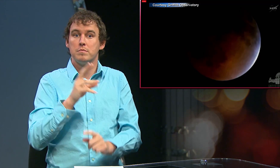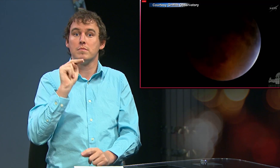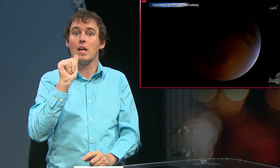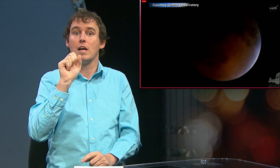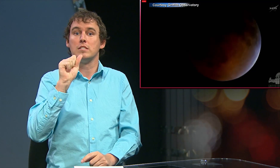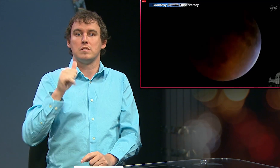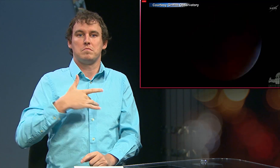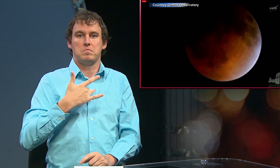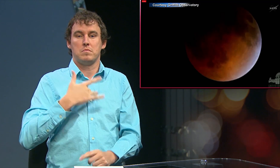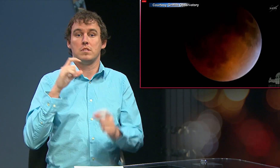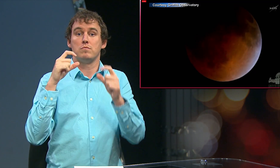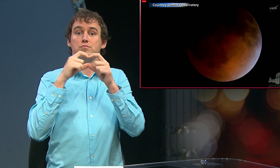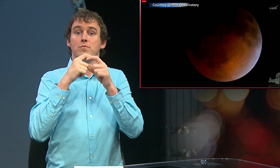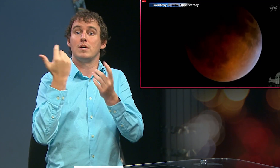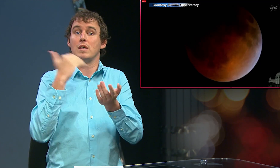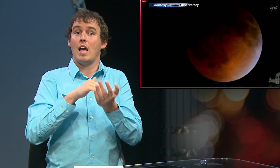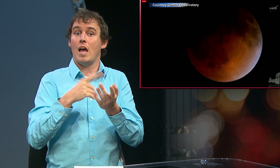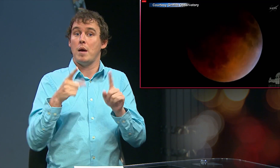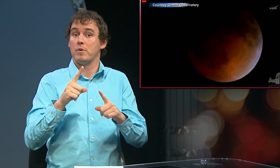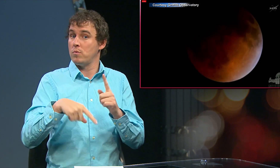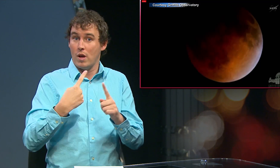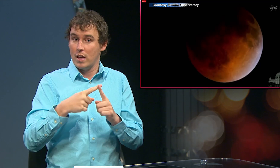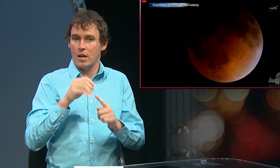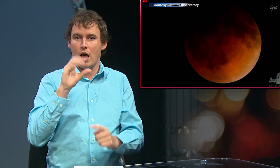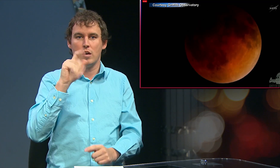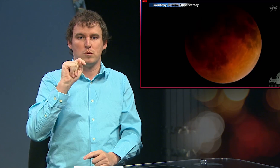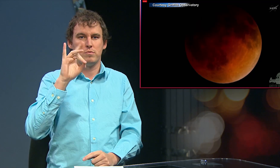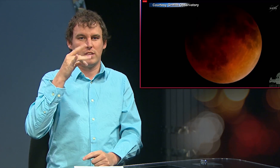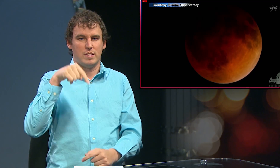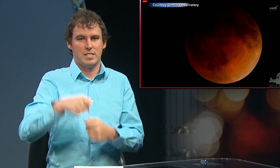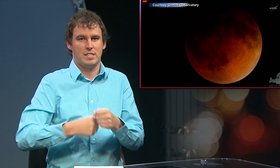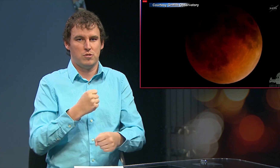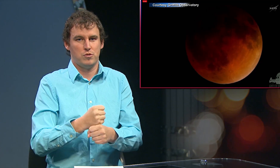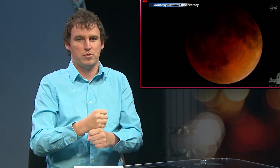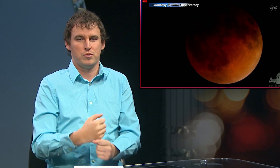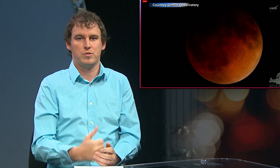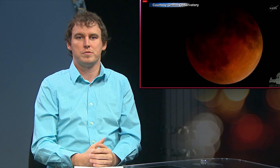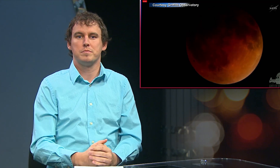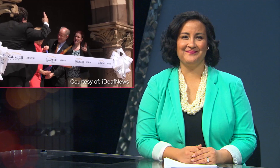THE NEXT ECLIPSE TO HAPPEN ON OCTOBER EIGHTH OF THIS YEAR.